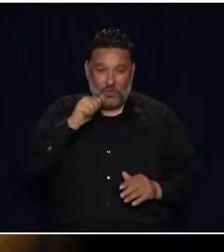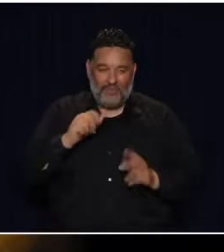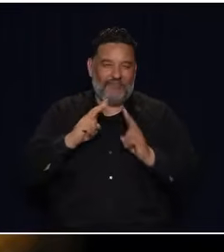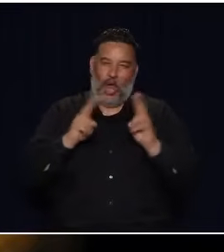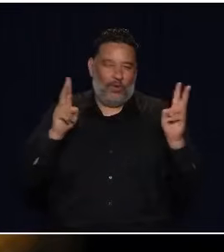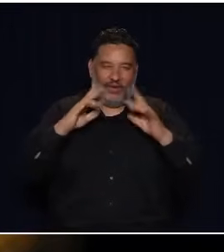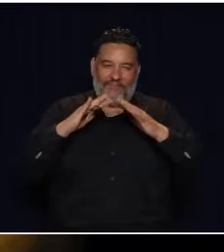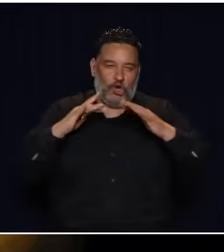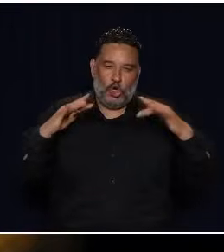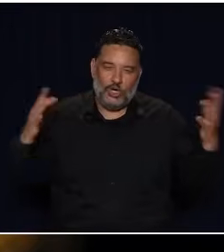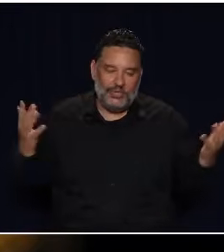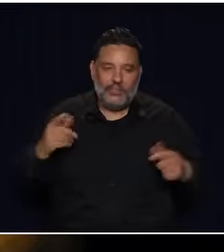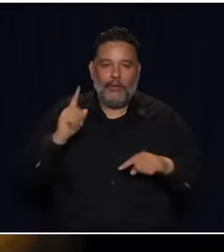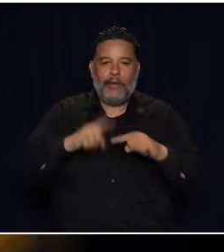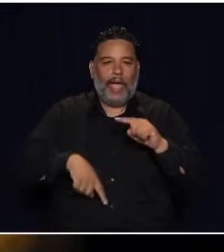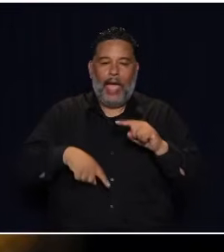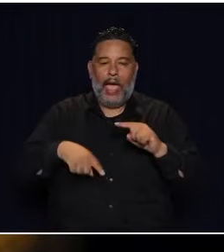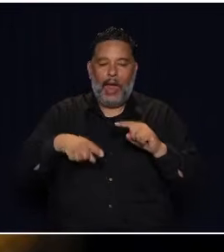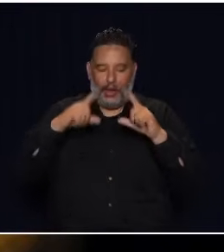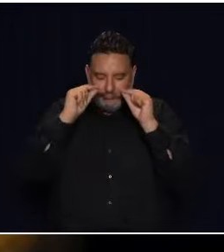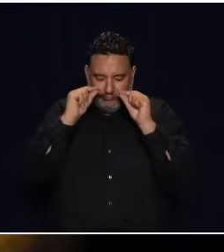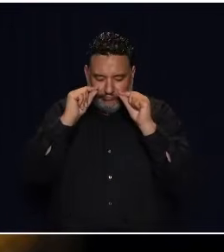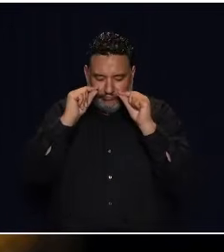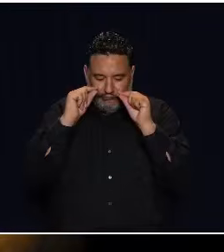DAY LONG AT THAT THREE LETTER